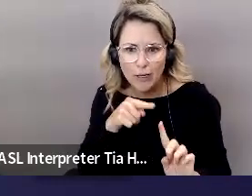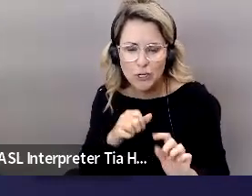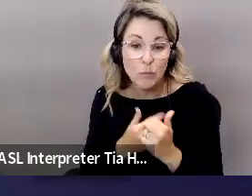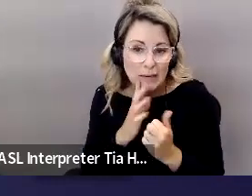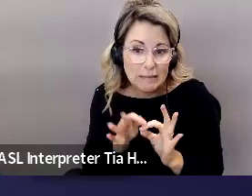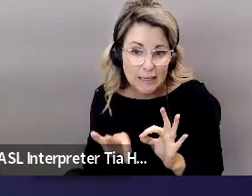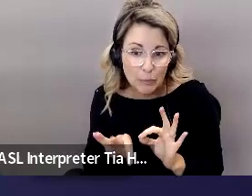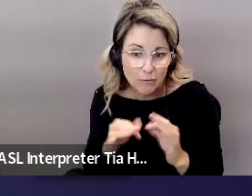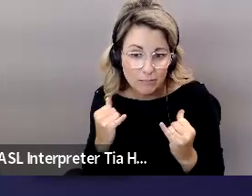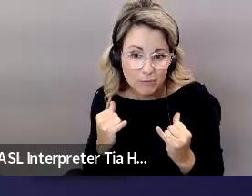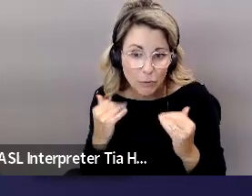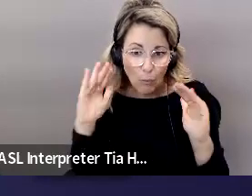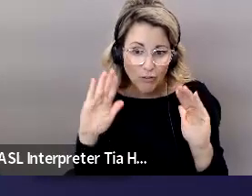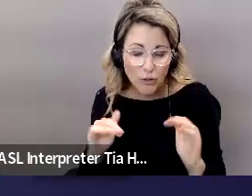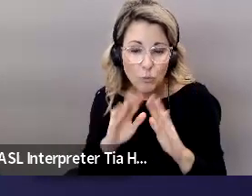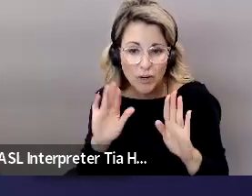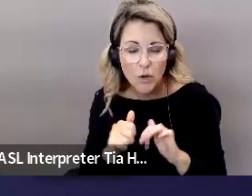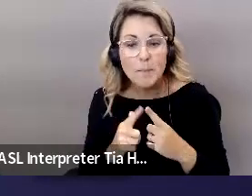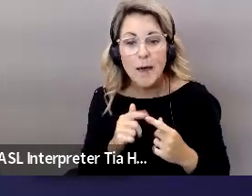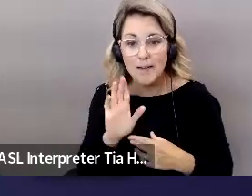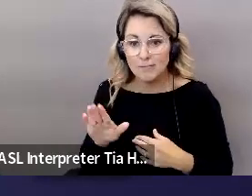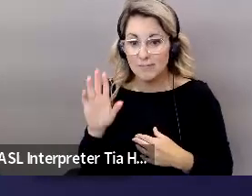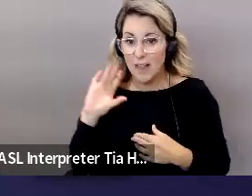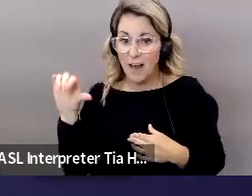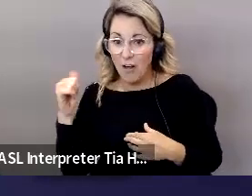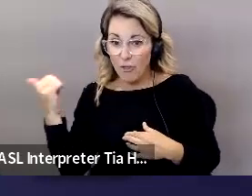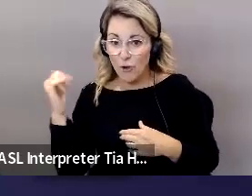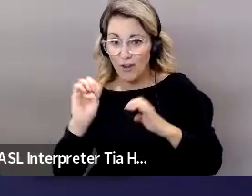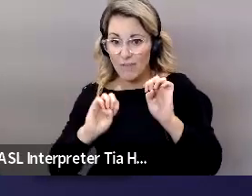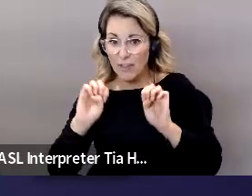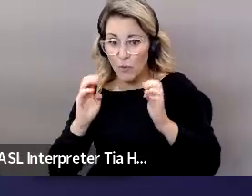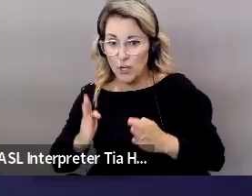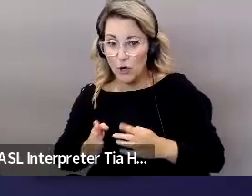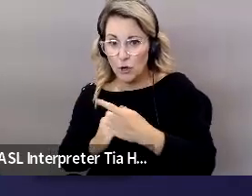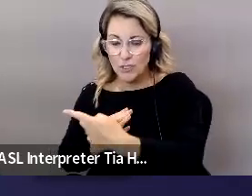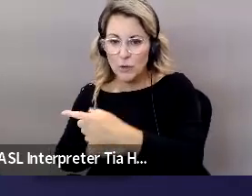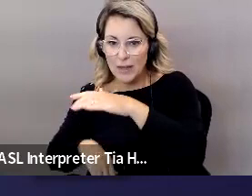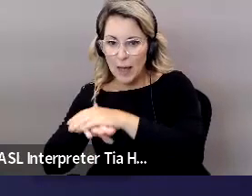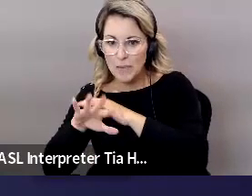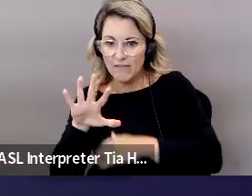to be aware that any evaluation components we build in we're capped at 5% for that. Okay. So,